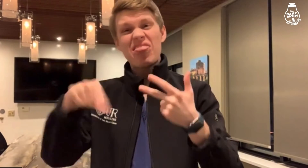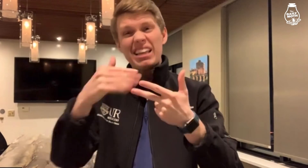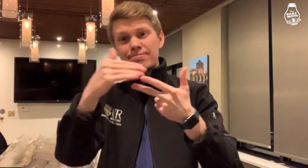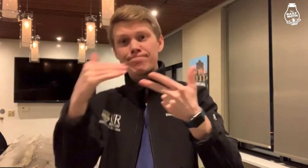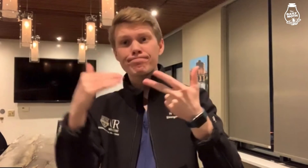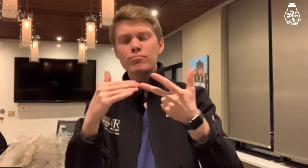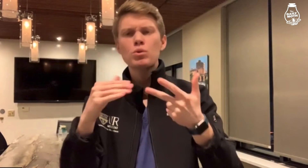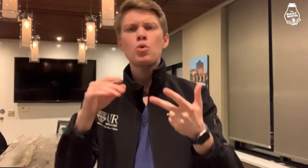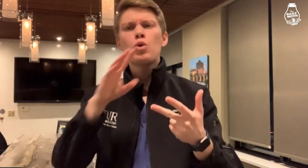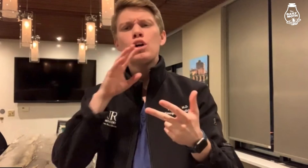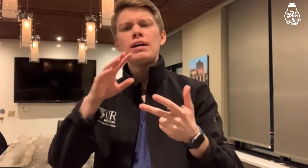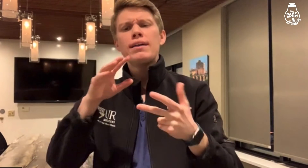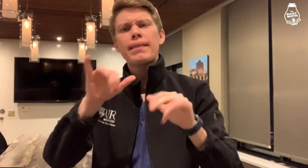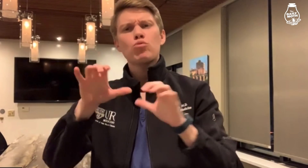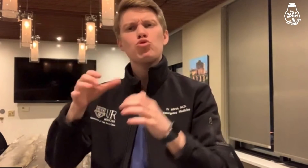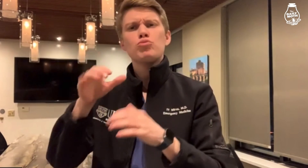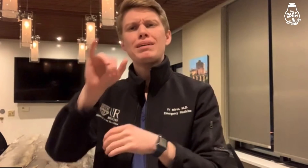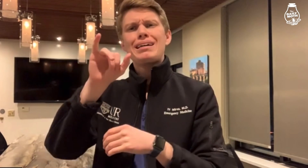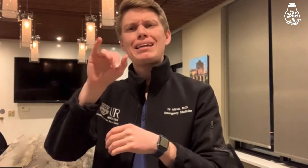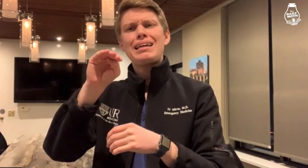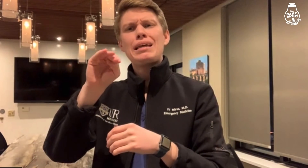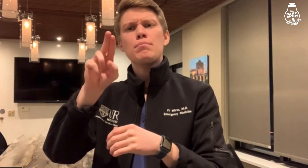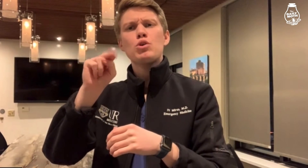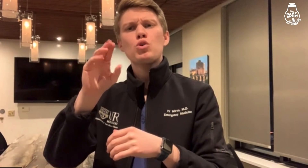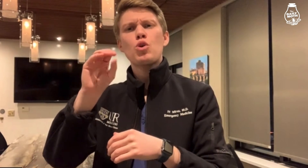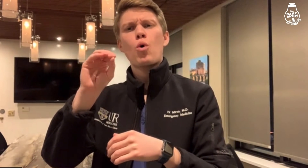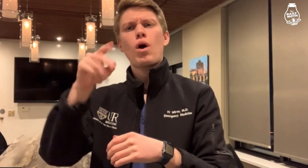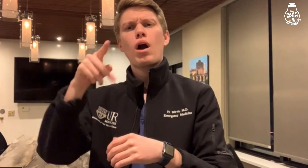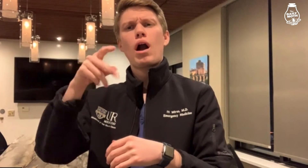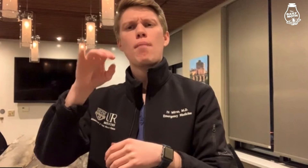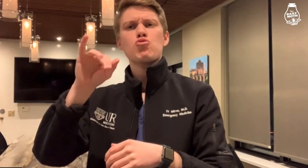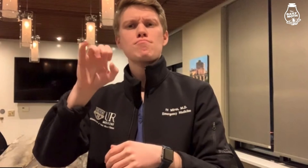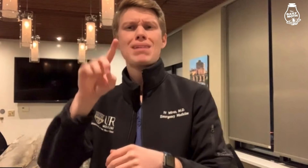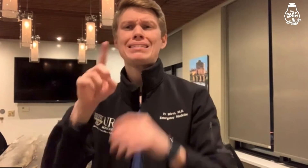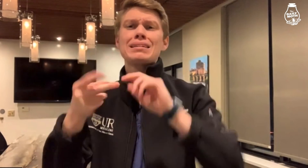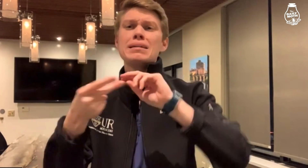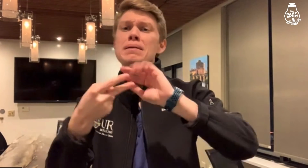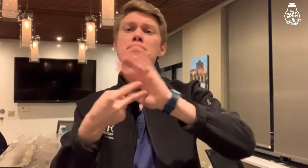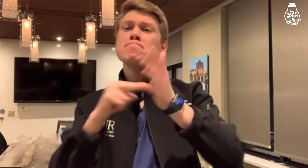The third group is the immunocompromised,